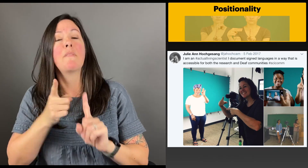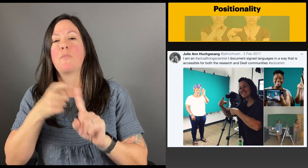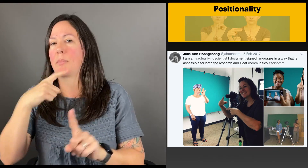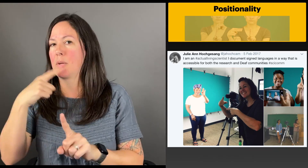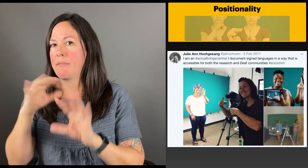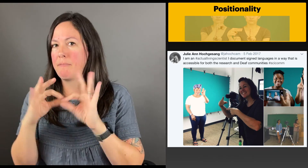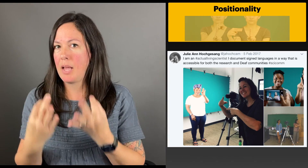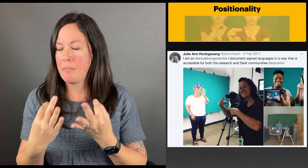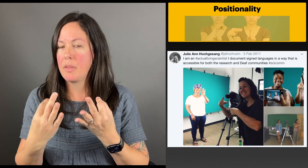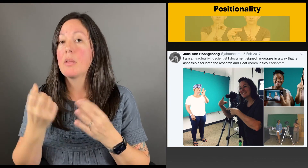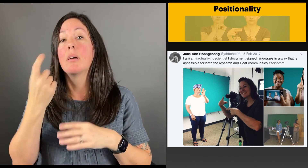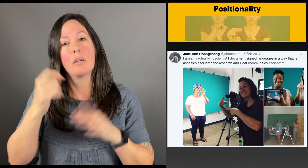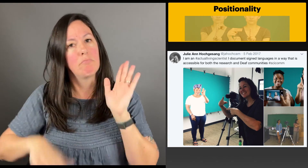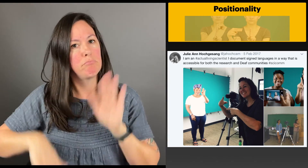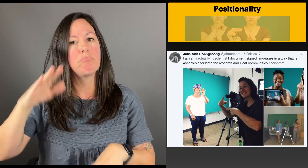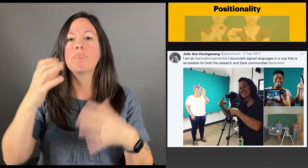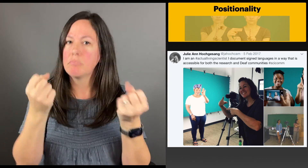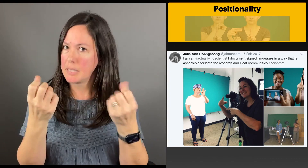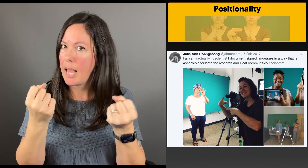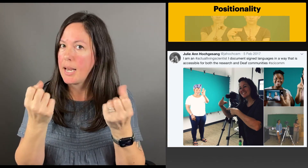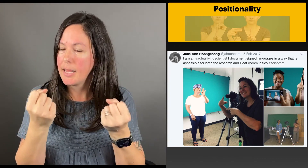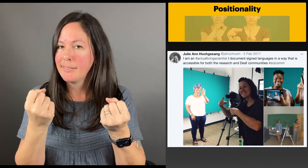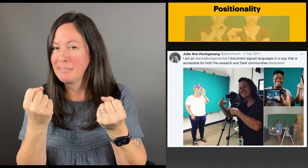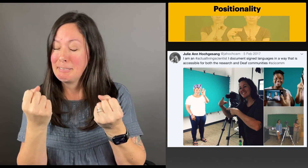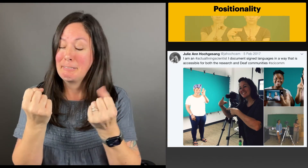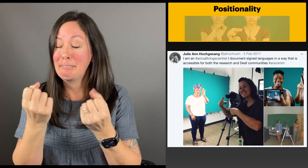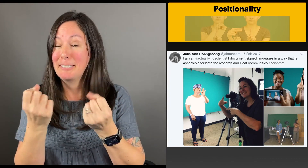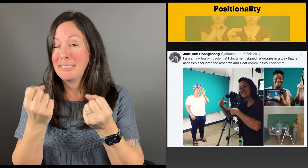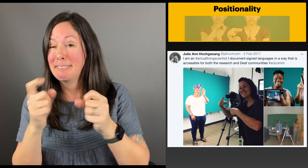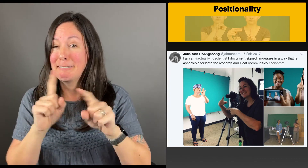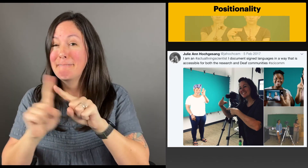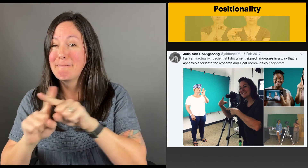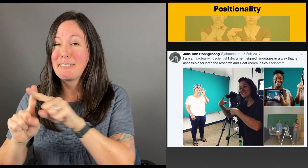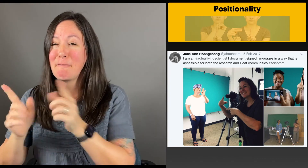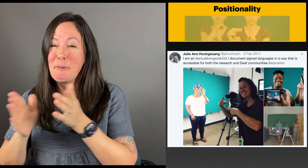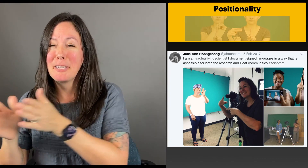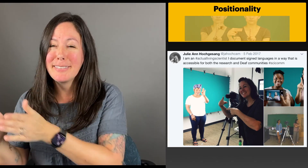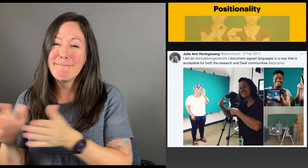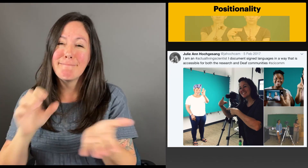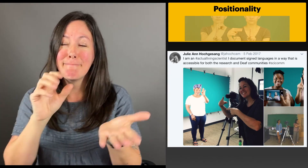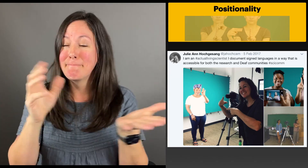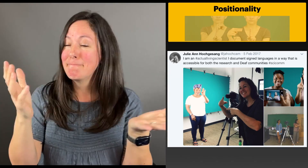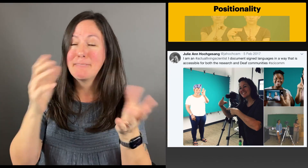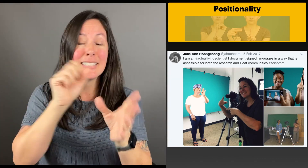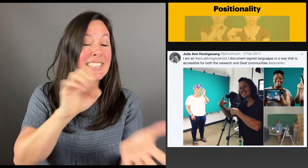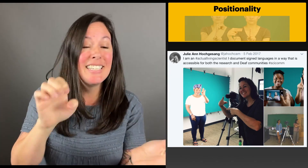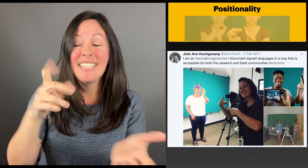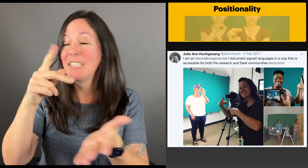So I am a white deaf female. I come from a hearing family